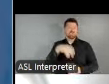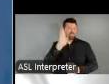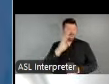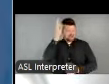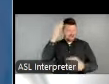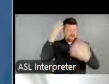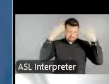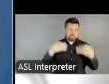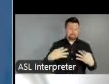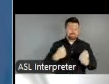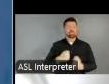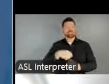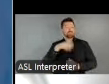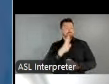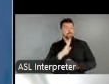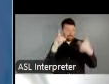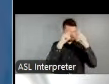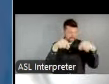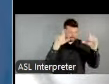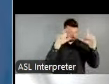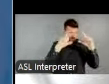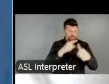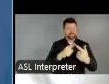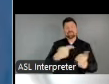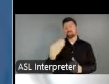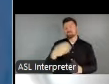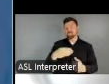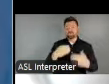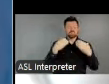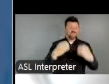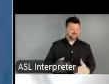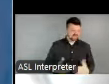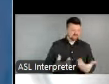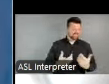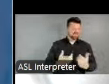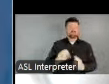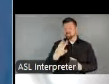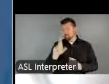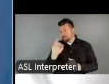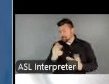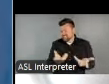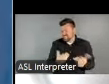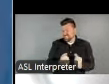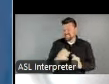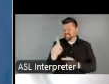brown glasses and a blue sweatshirt sweater. It's a little colder here in DC than Puerto Rico,